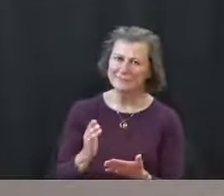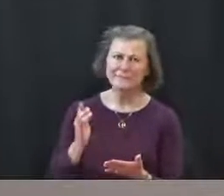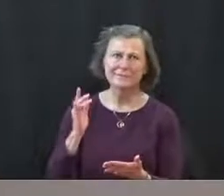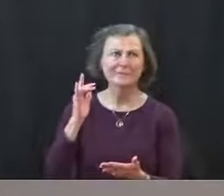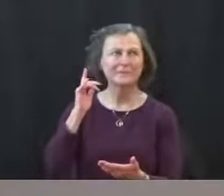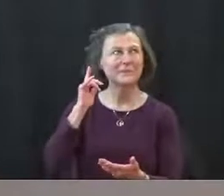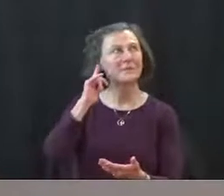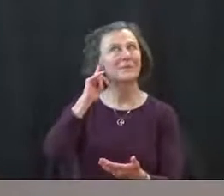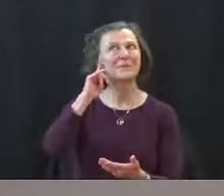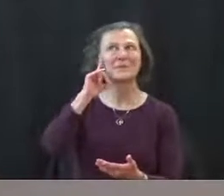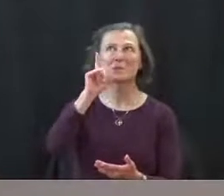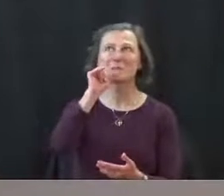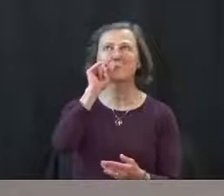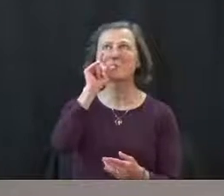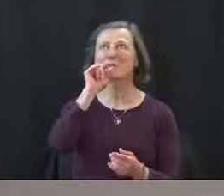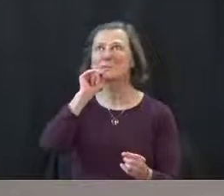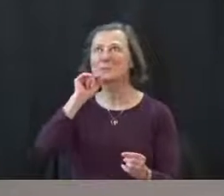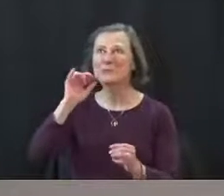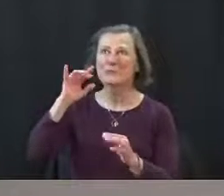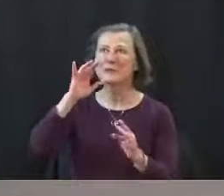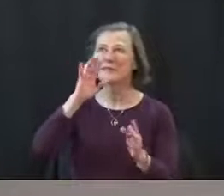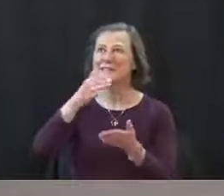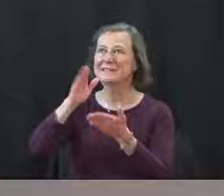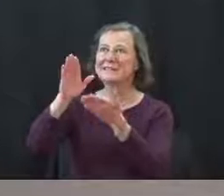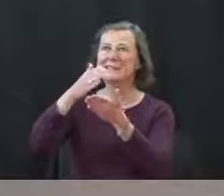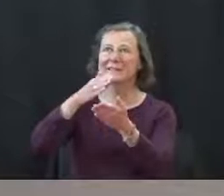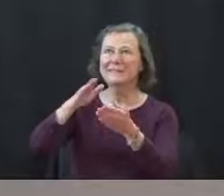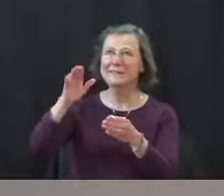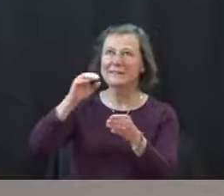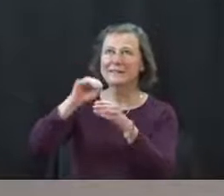MARCIA [singing]: I hear a bird chirping up in the sky,